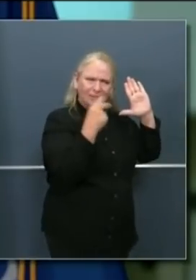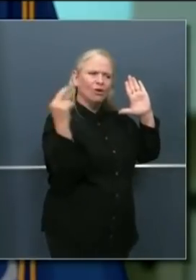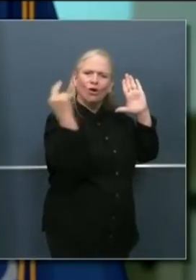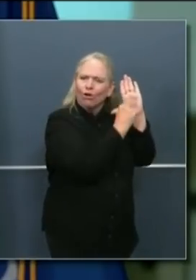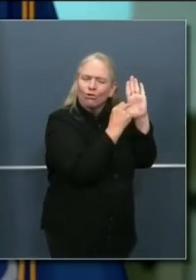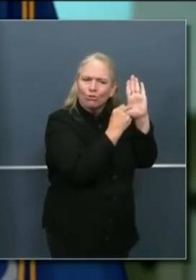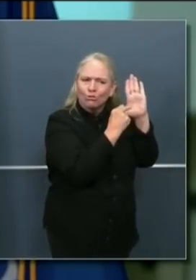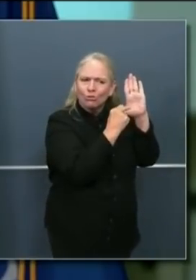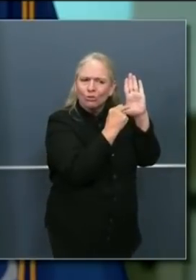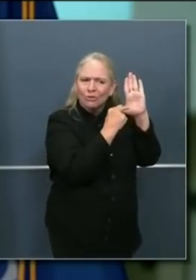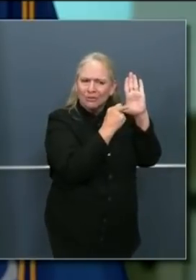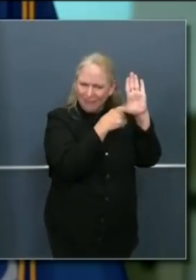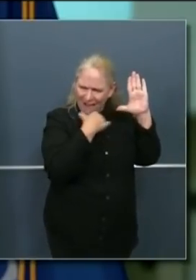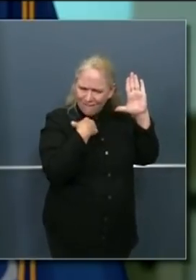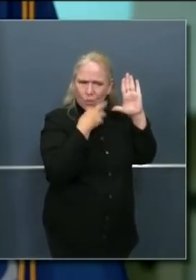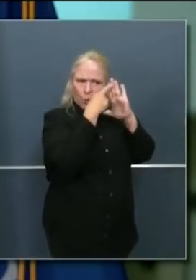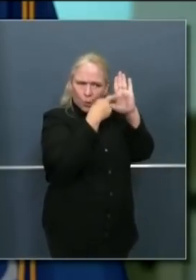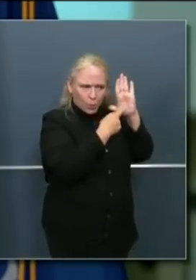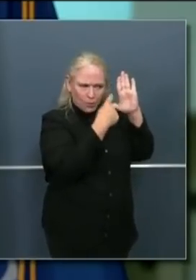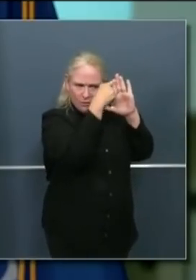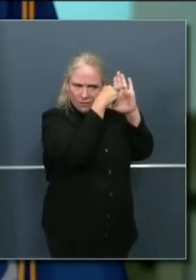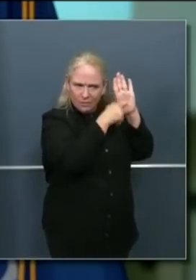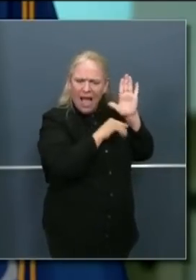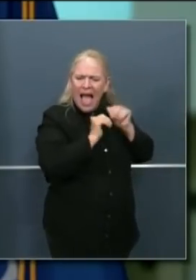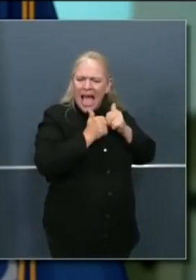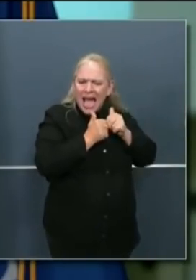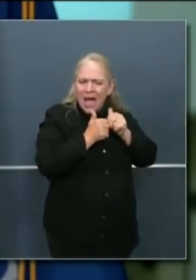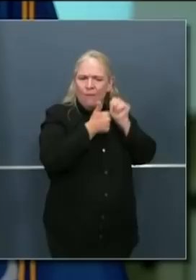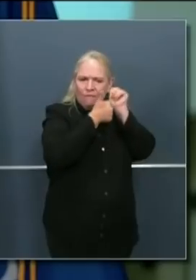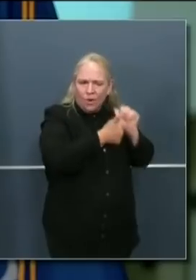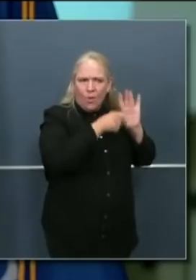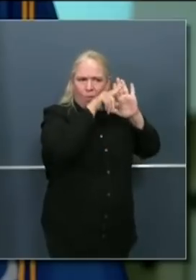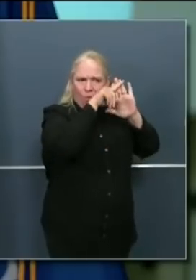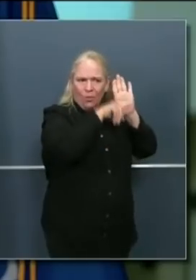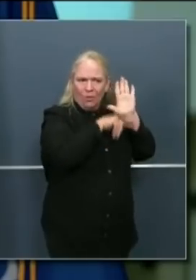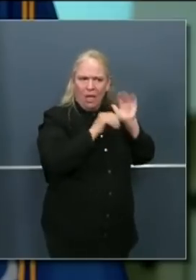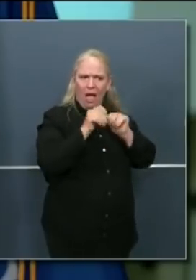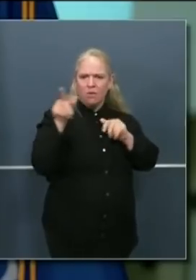WE LAID OUT IN DETAILED TERMS SOME OF WHAT THE GUIDELINES INCLUDE AND THE EXPECTATIONS.